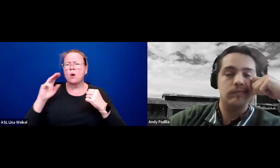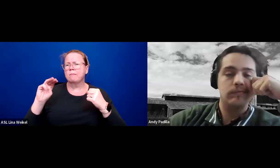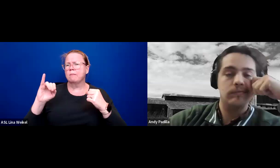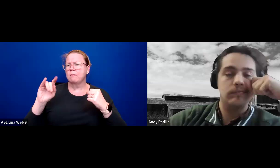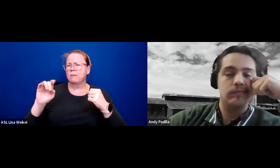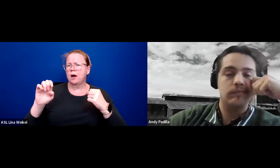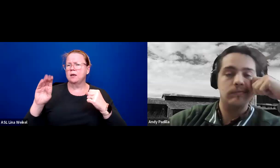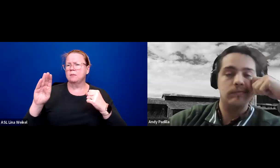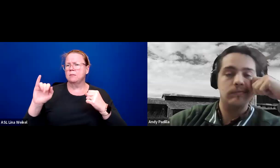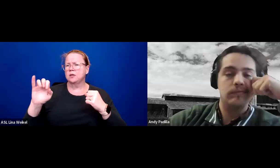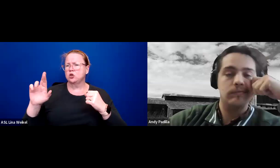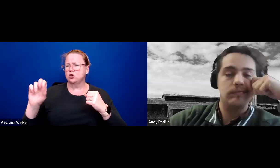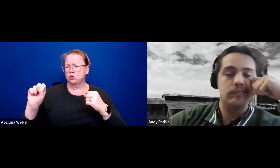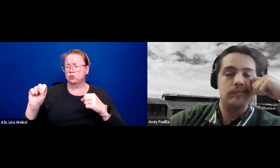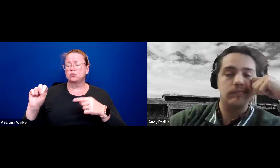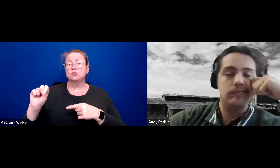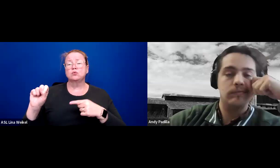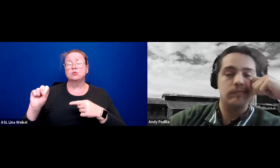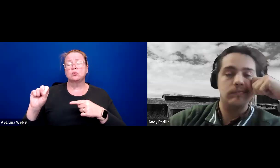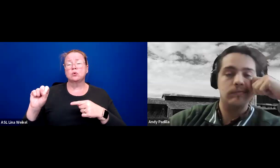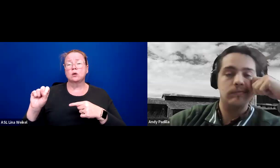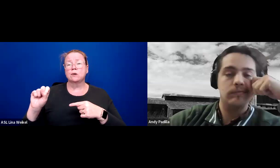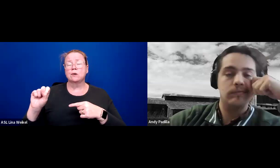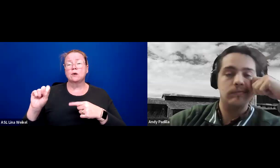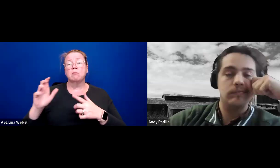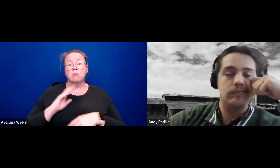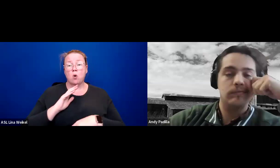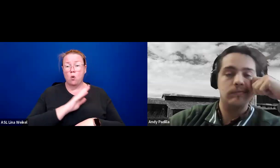Elissa w/ APRIL: He was Elissa w/ APRIL: a board member.